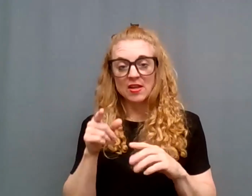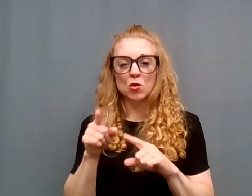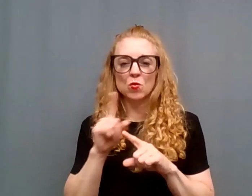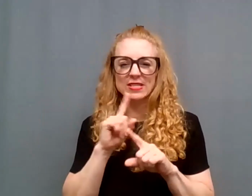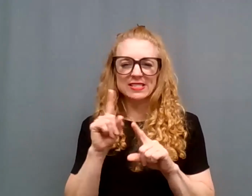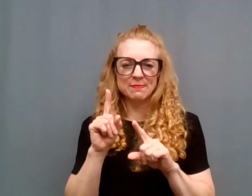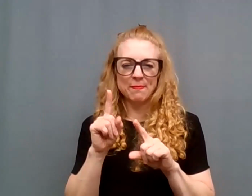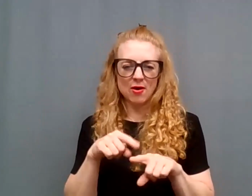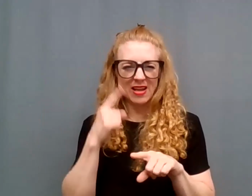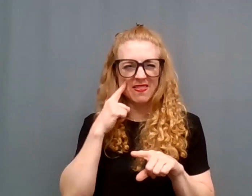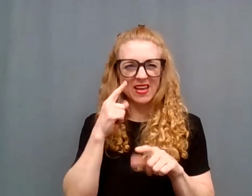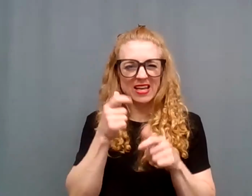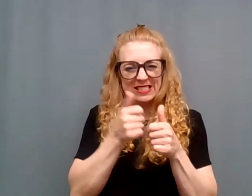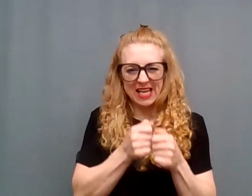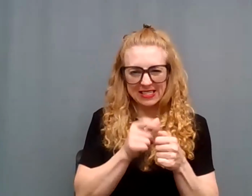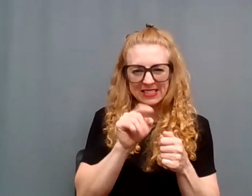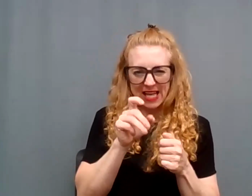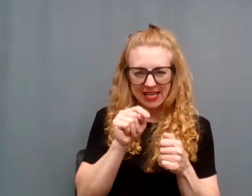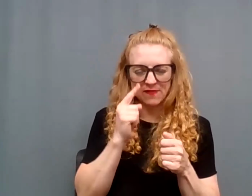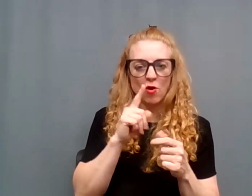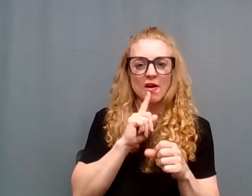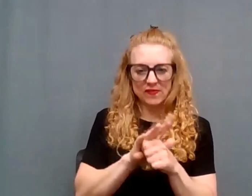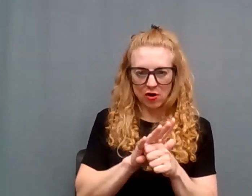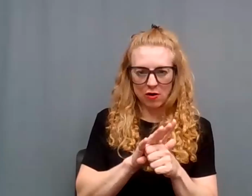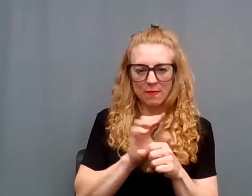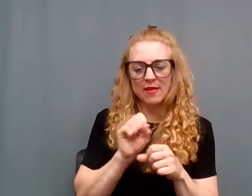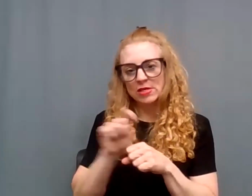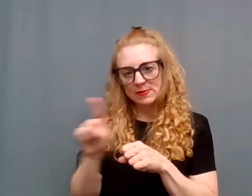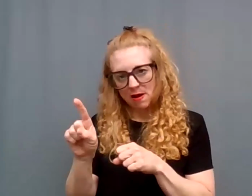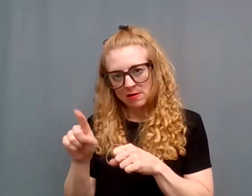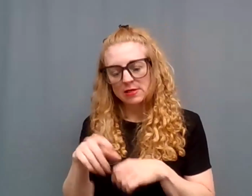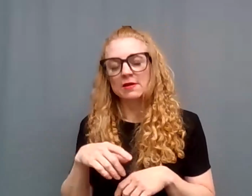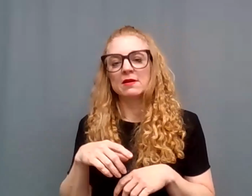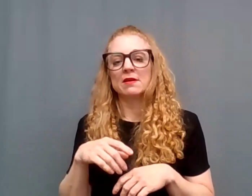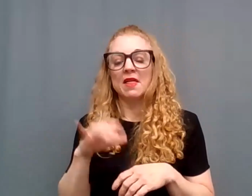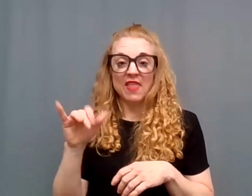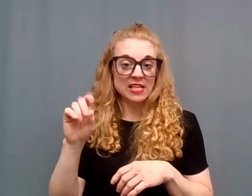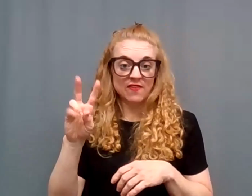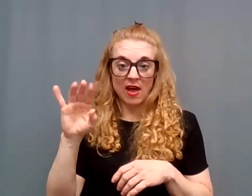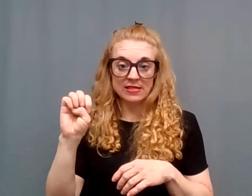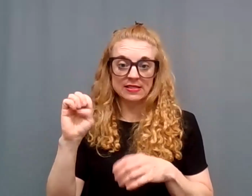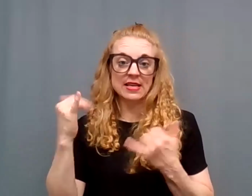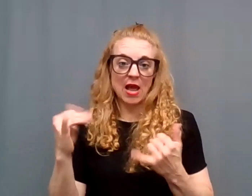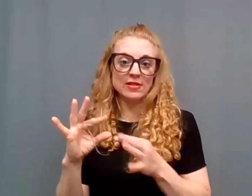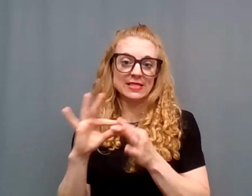you a text to confirm once you've texted back that that device is now attached to that Sim then you